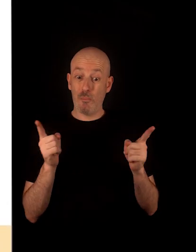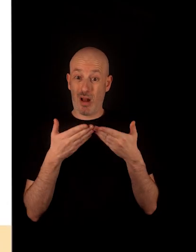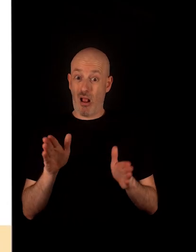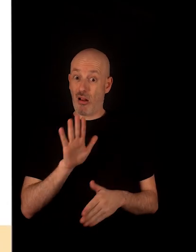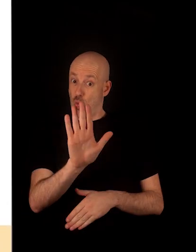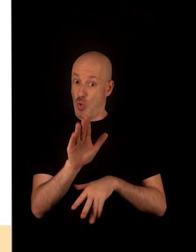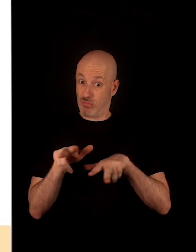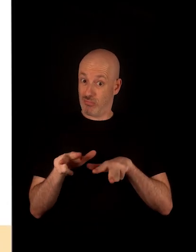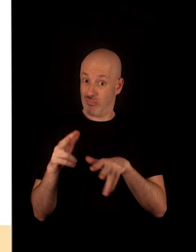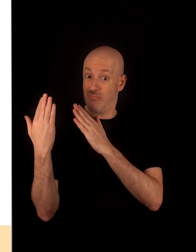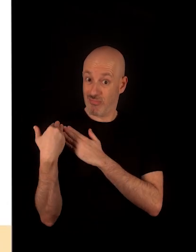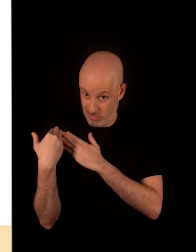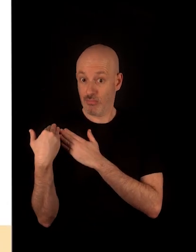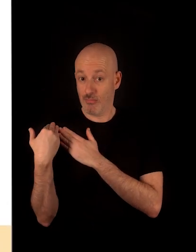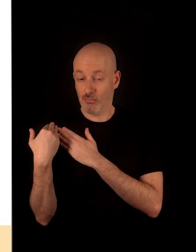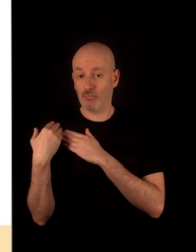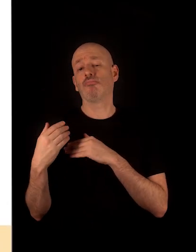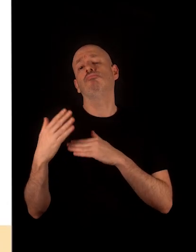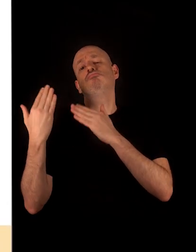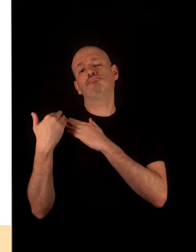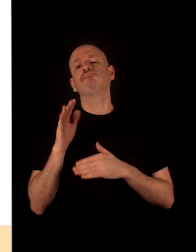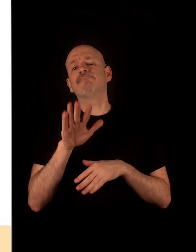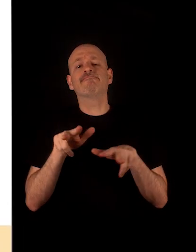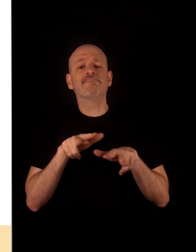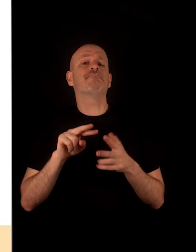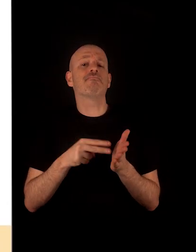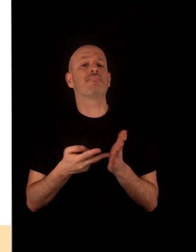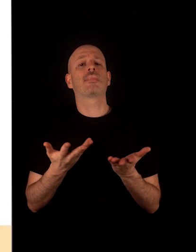but it should be as a collaboration.